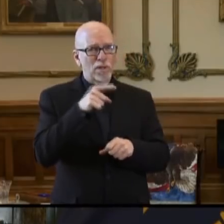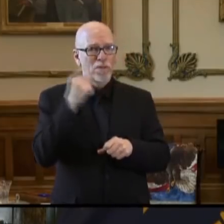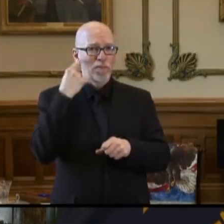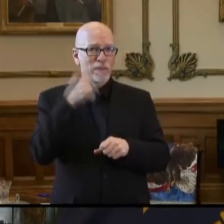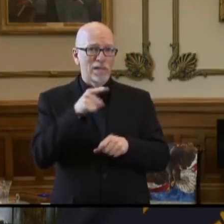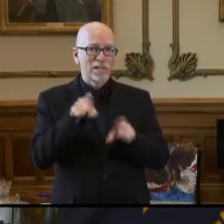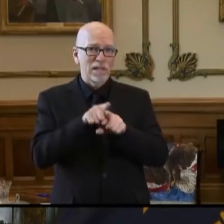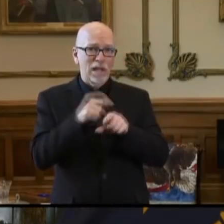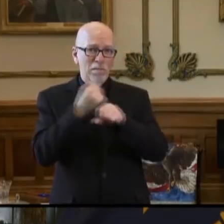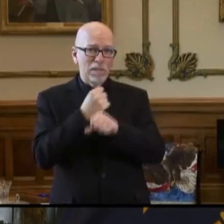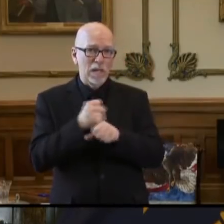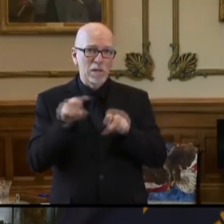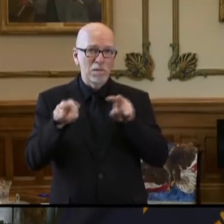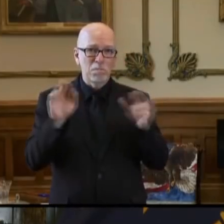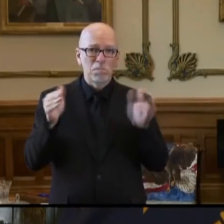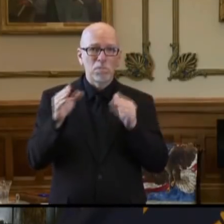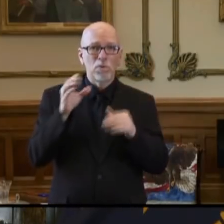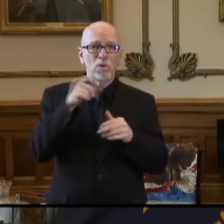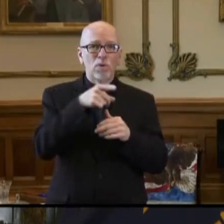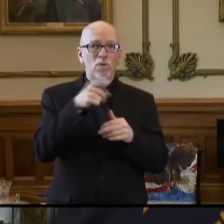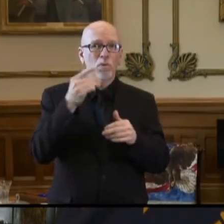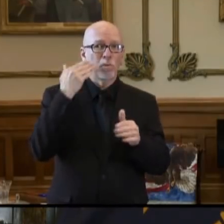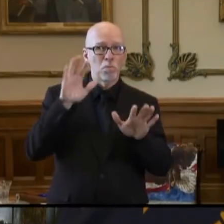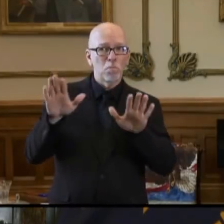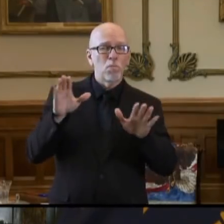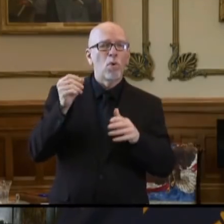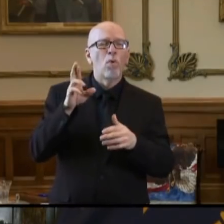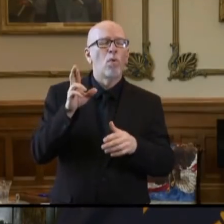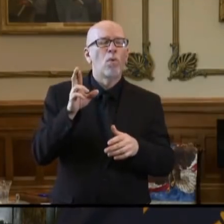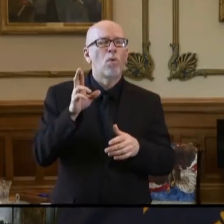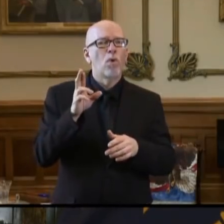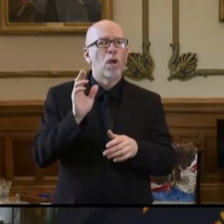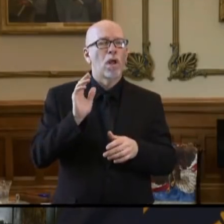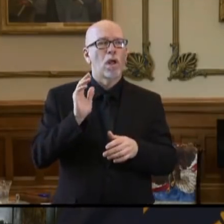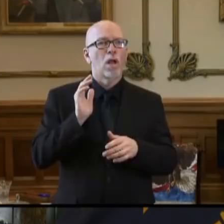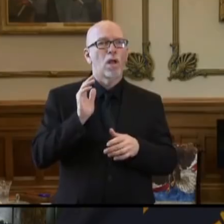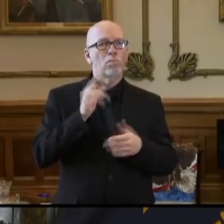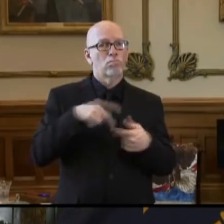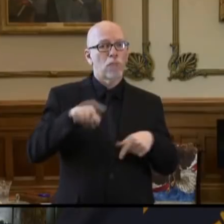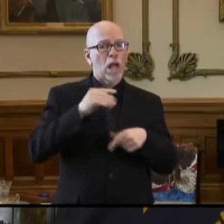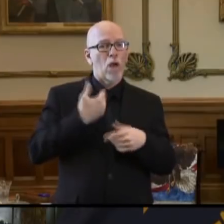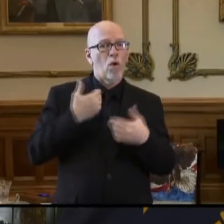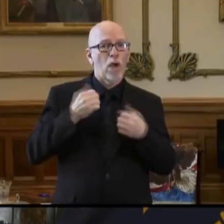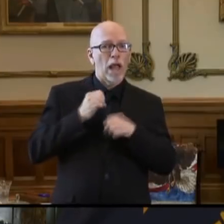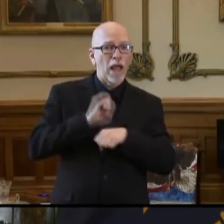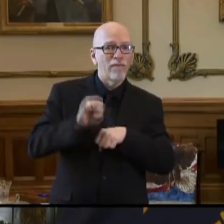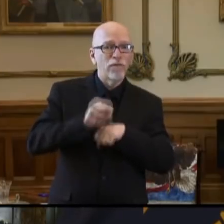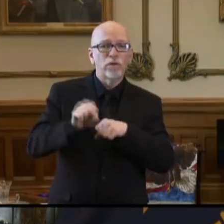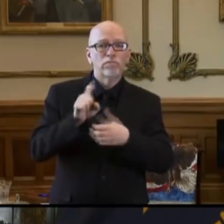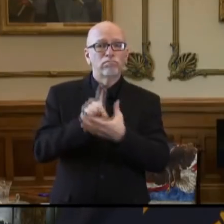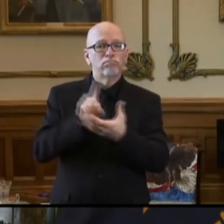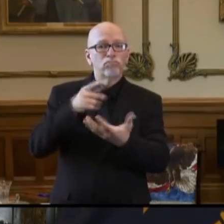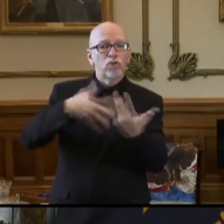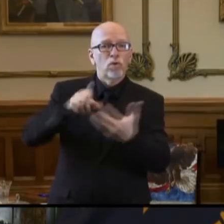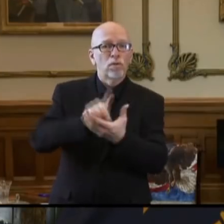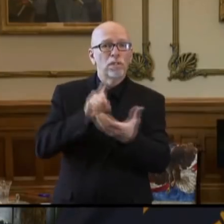PREDICTED LAST WEEK. I KNOW A LOT OF FOLKS HERE LOOK AT THE SAME DATA. ARE YOU SEEING THE SAME DATA NEURO RHYTHMS AND IF